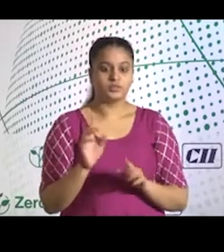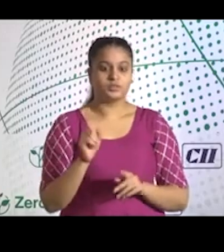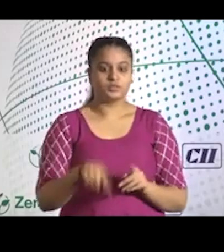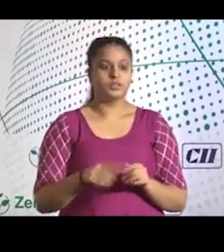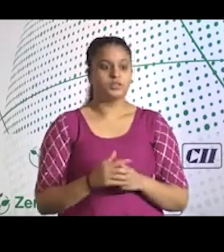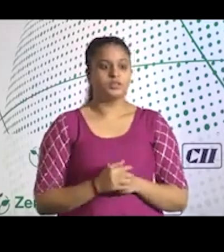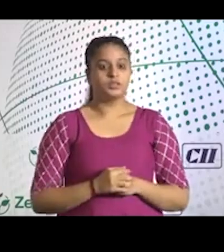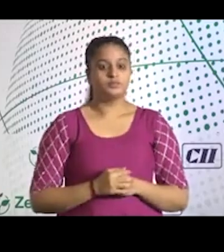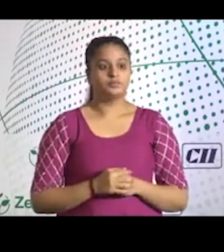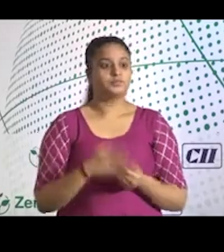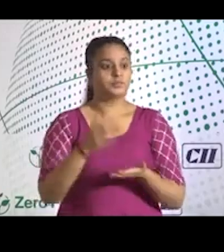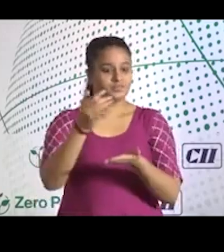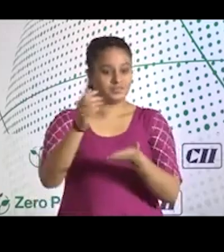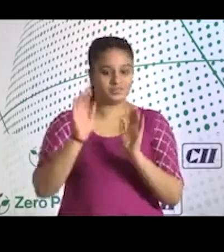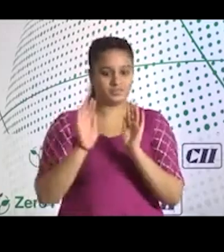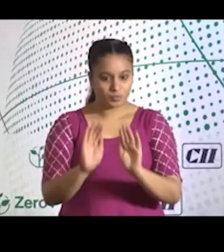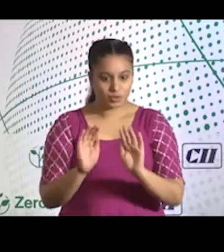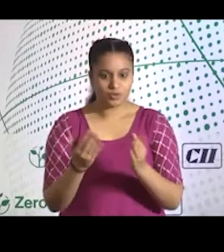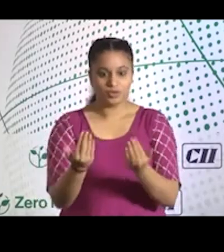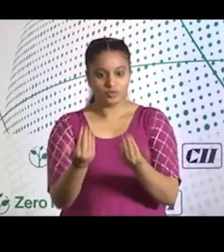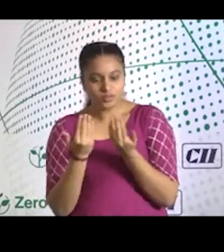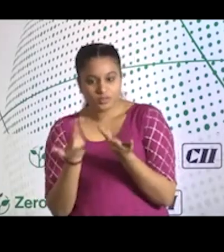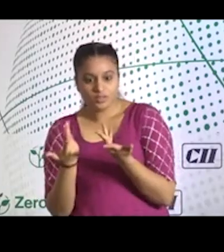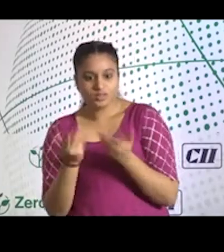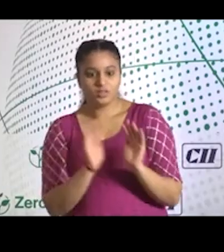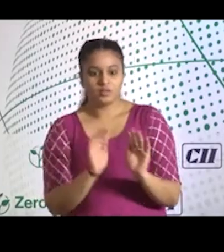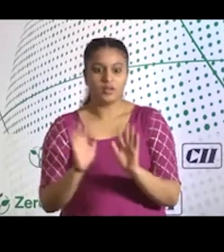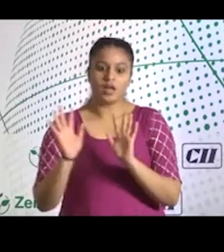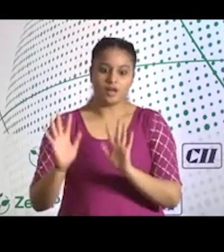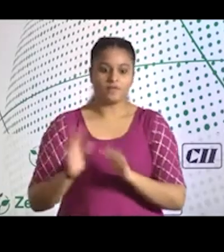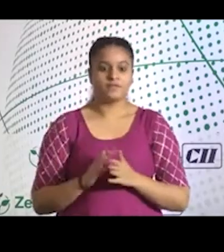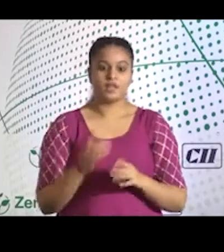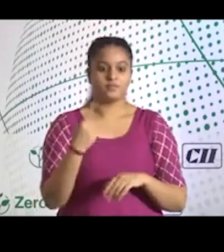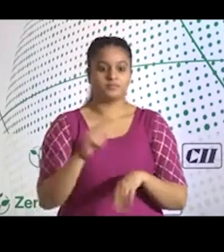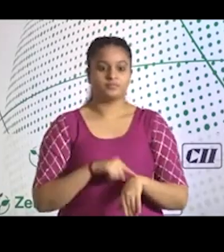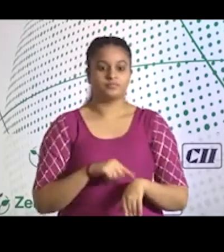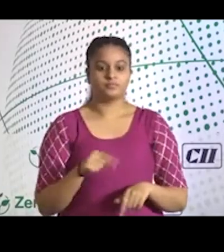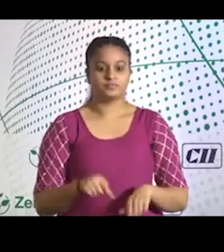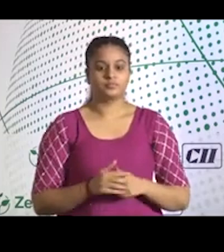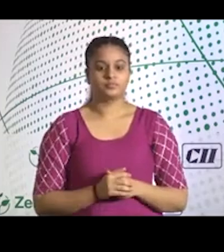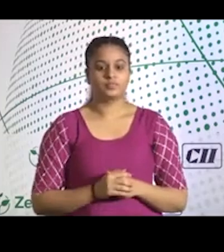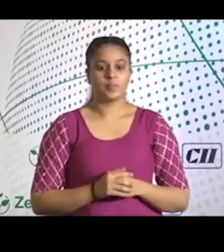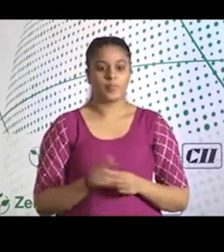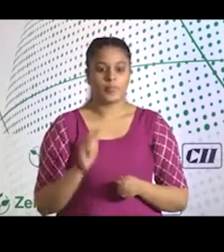you know, support for innovators. I think it's the right time, you know, to make that transition.